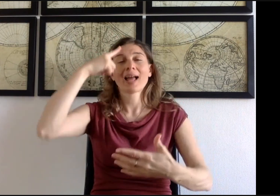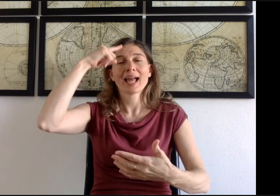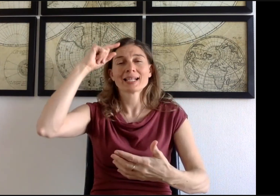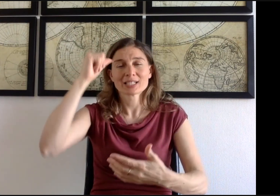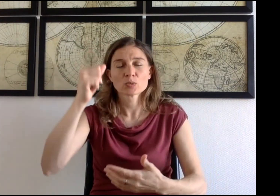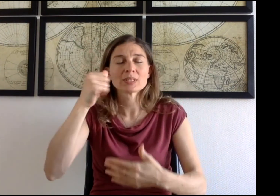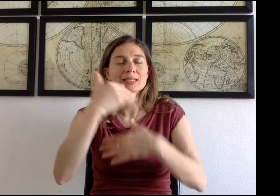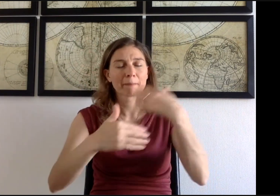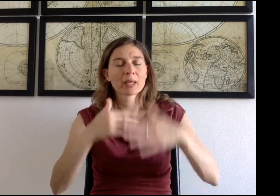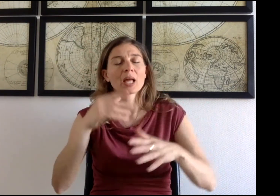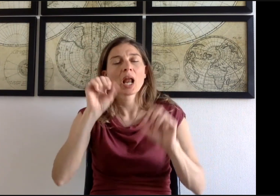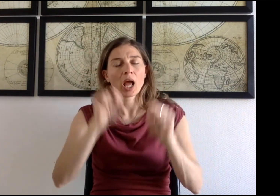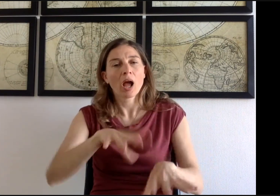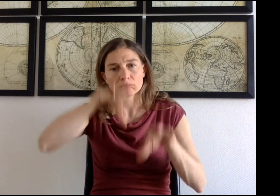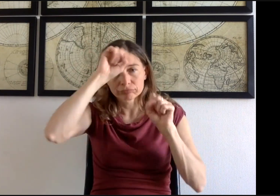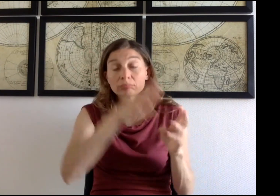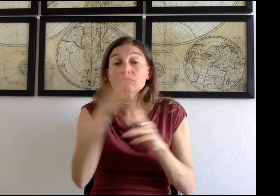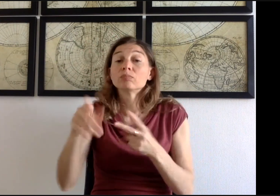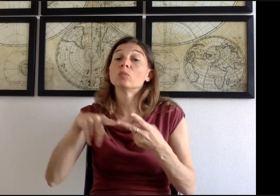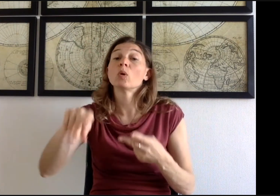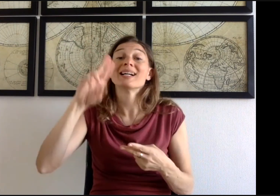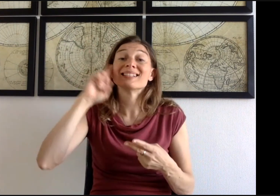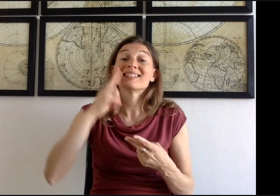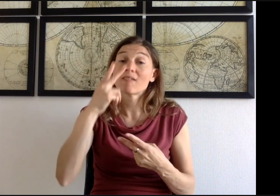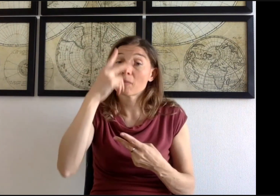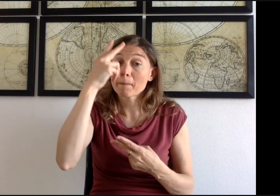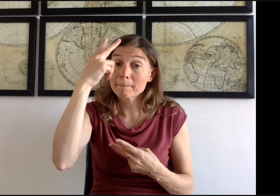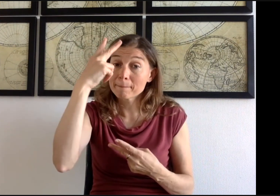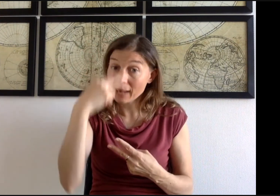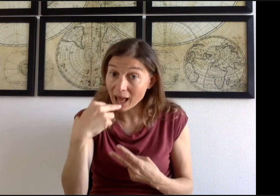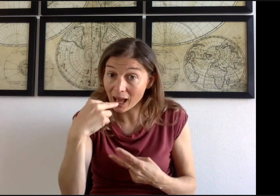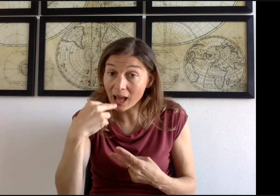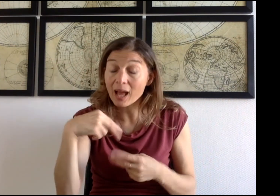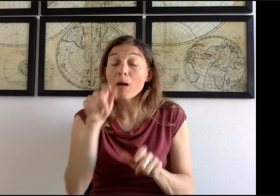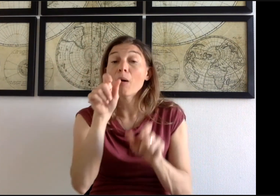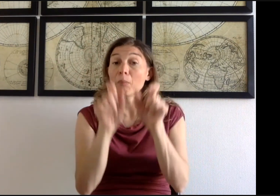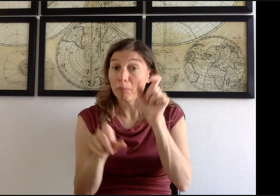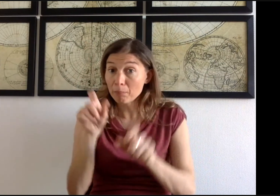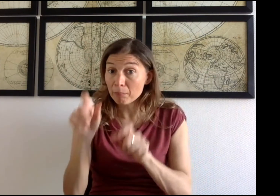or for Deafblind people and people with vision impairments